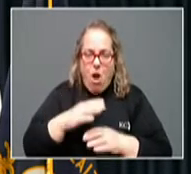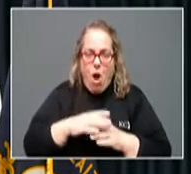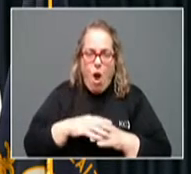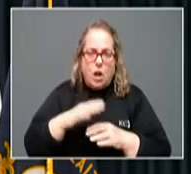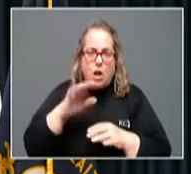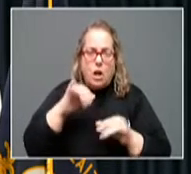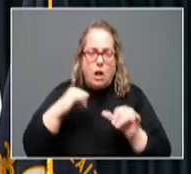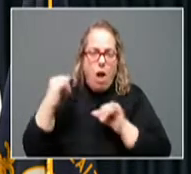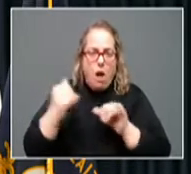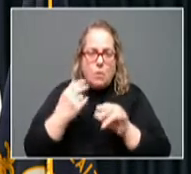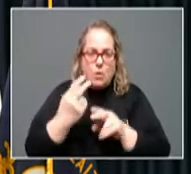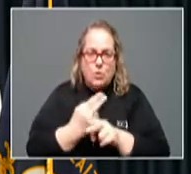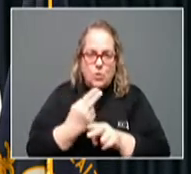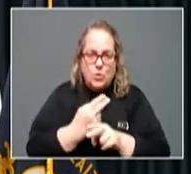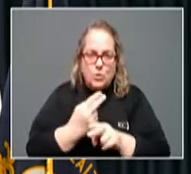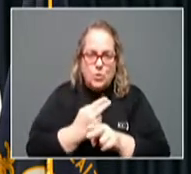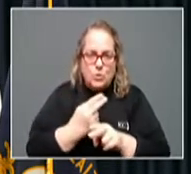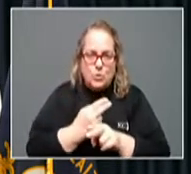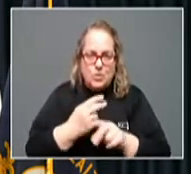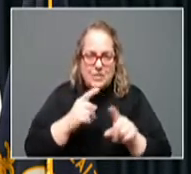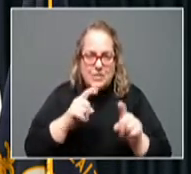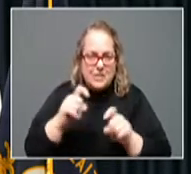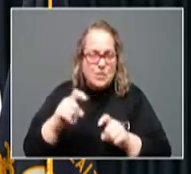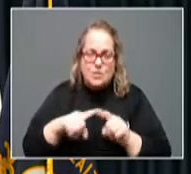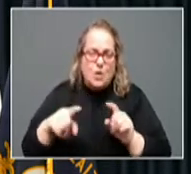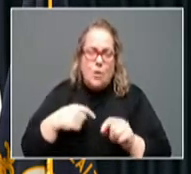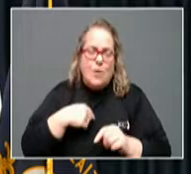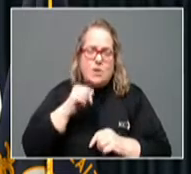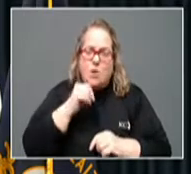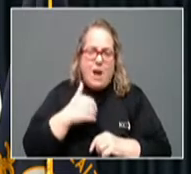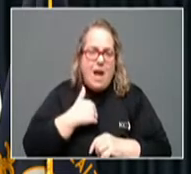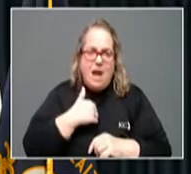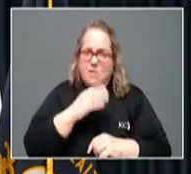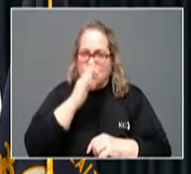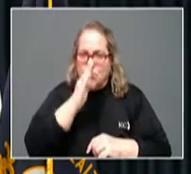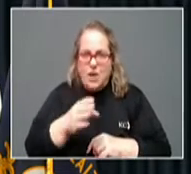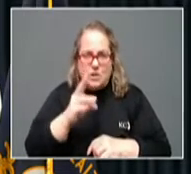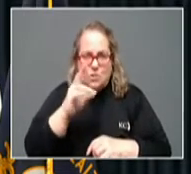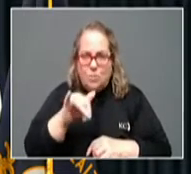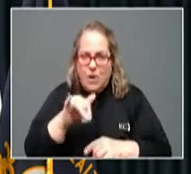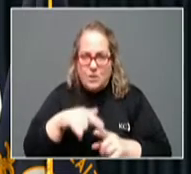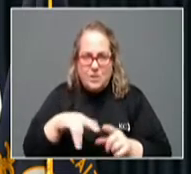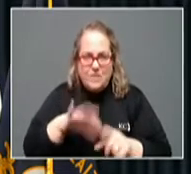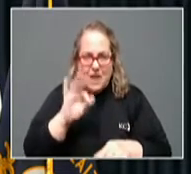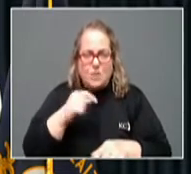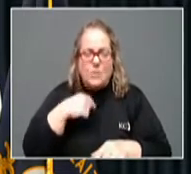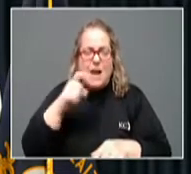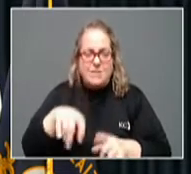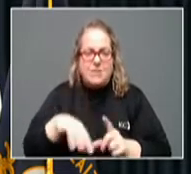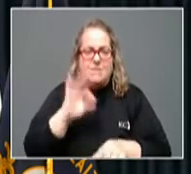And so we don't really have an indirect way to find it. We're gonna have to find it when we've actually sequenced specimens and those are usually